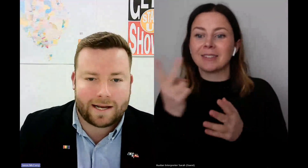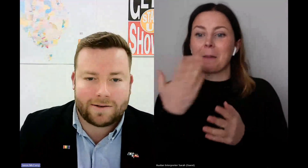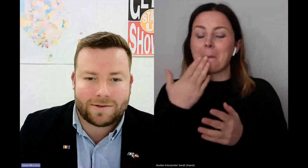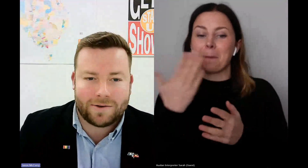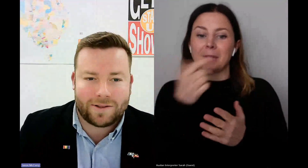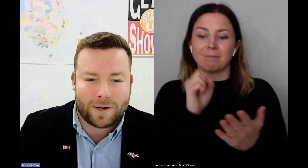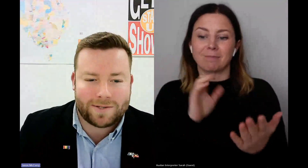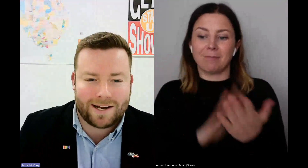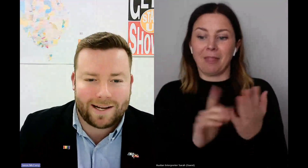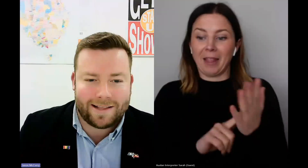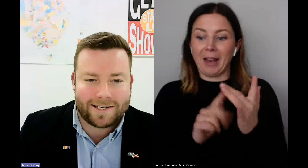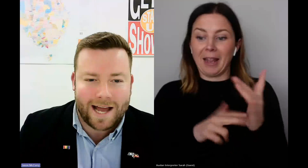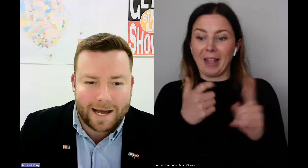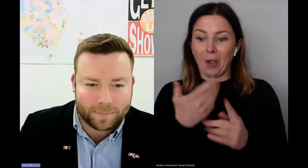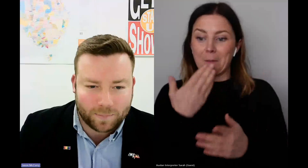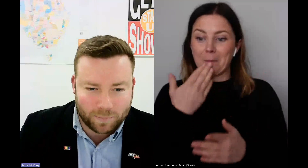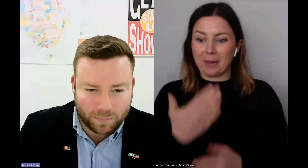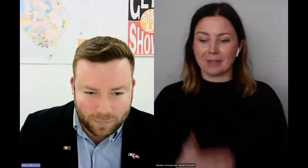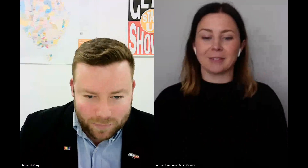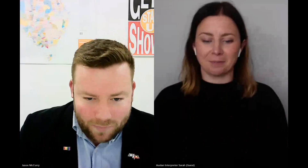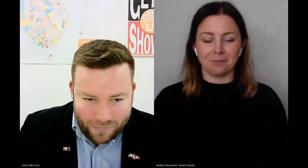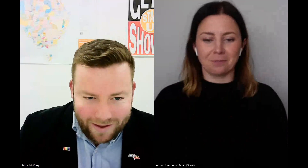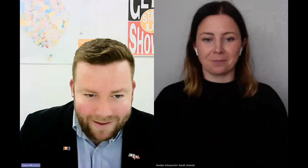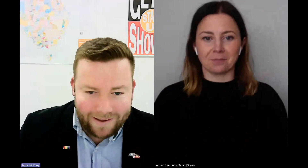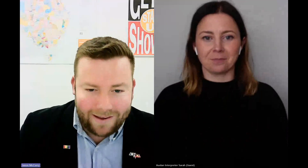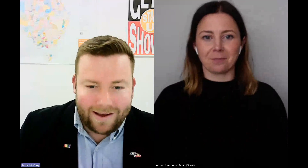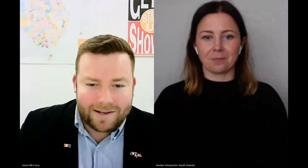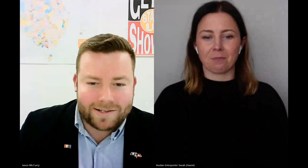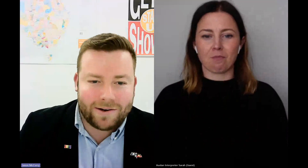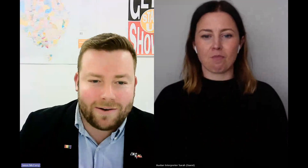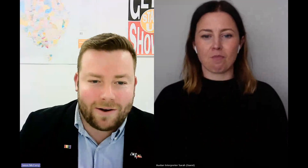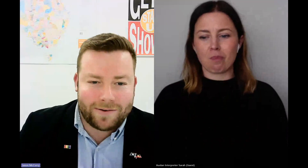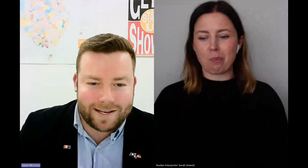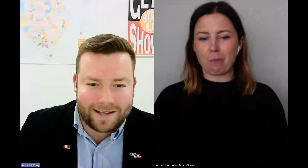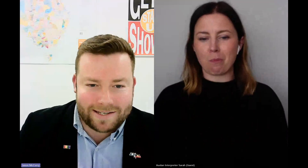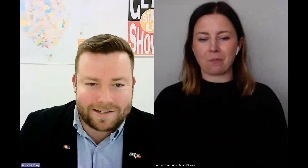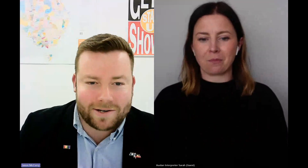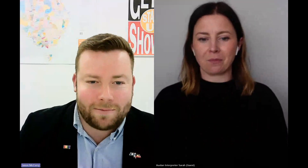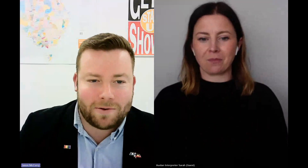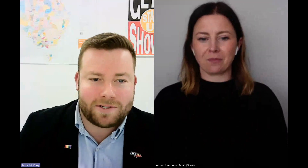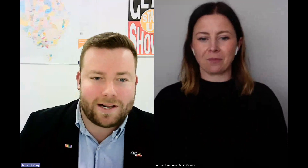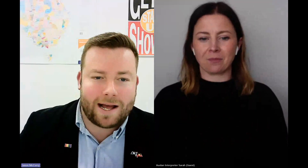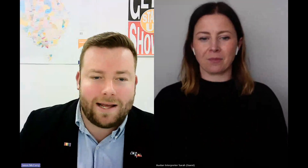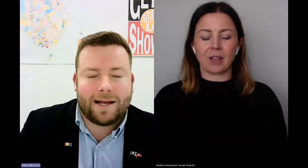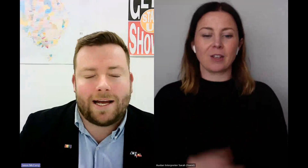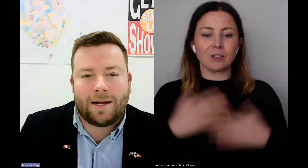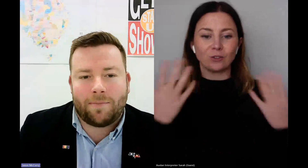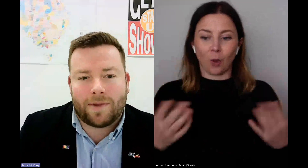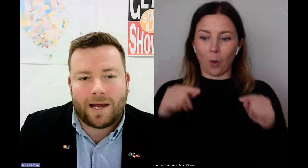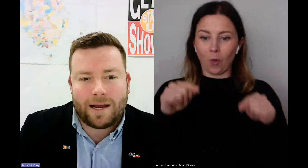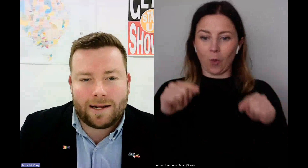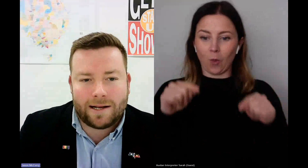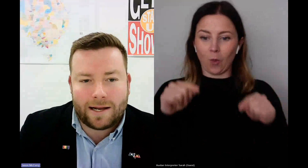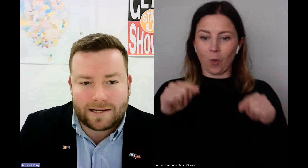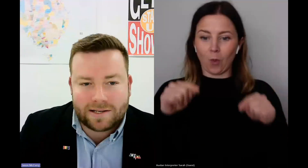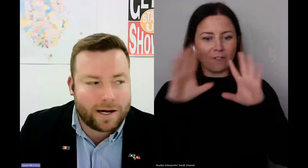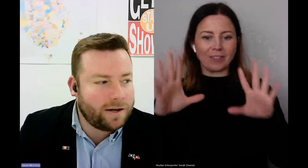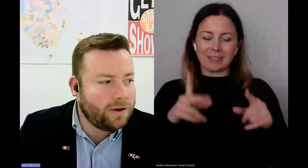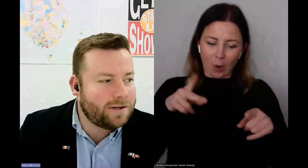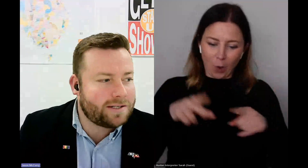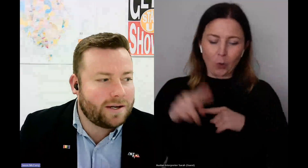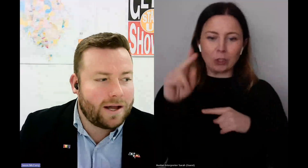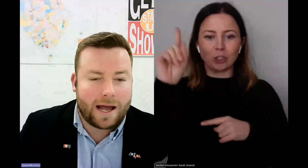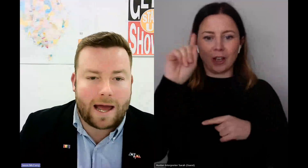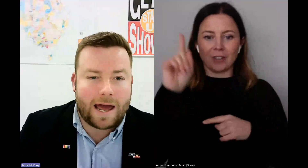link to the website in the chat. So obviously this is the DREAM launch today and in exciting news